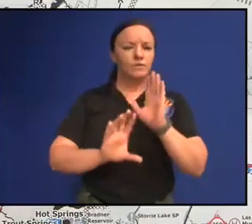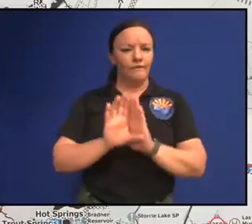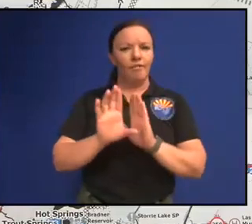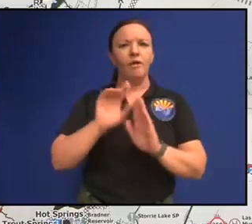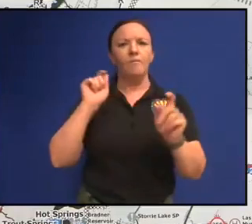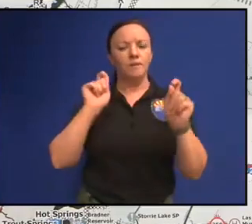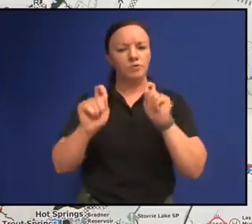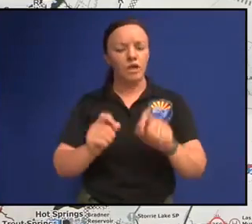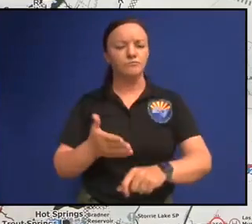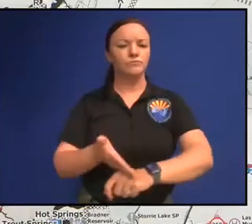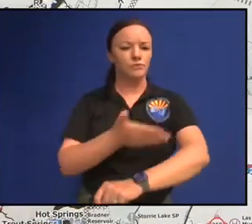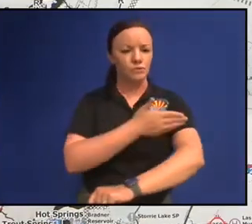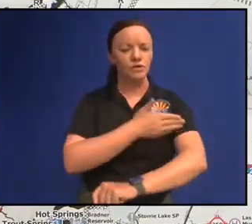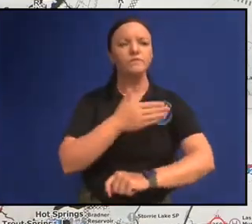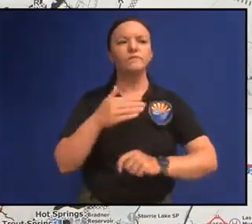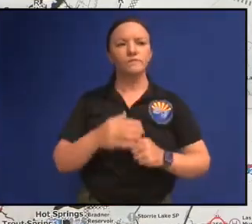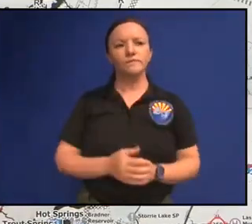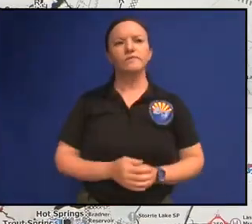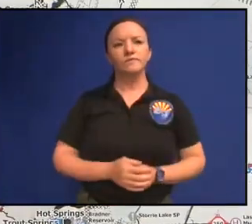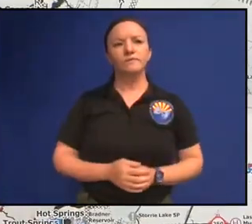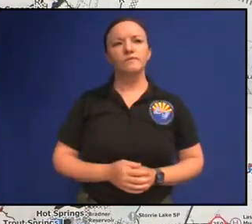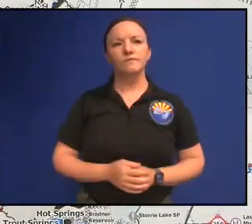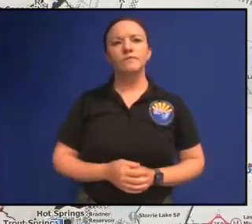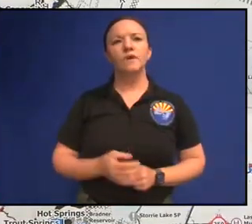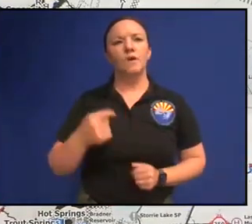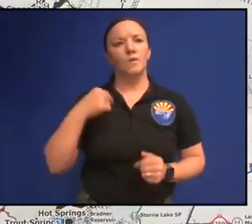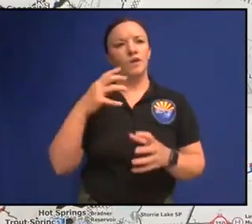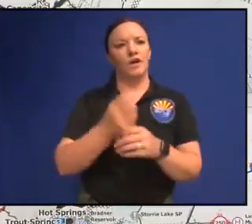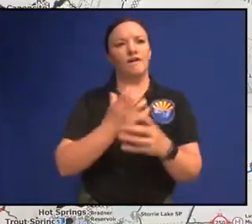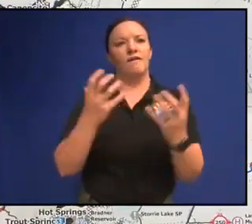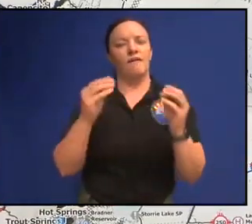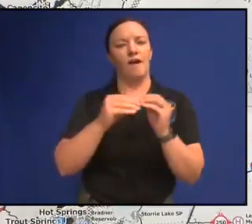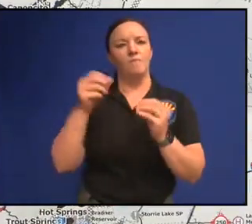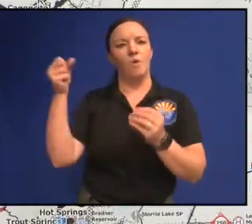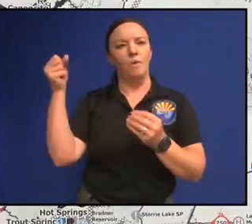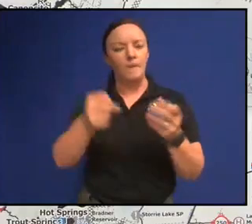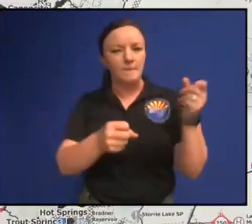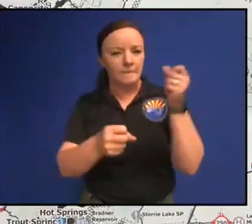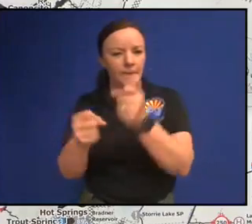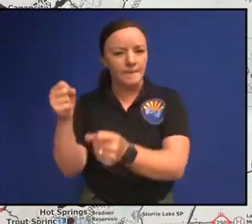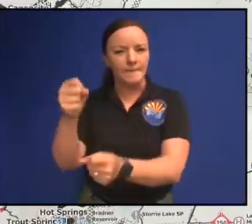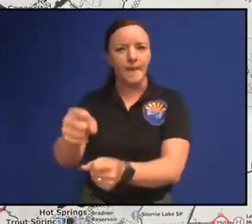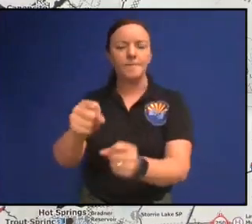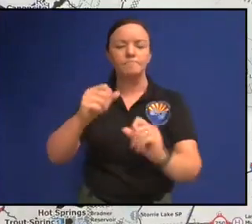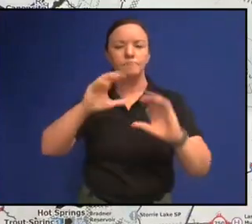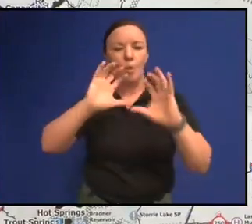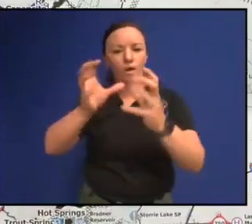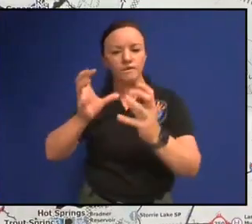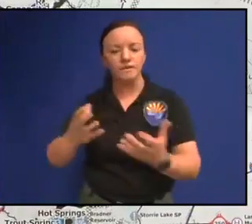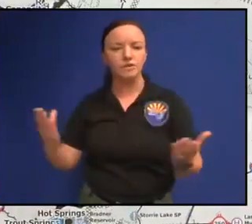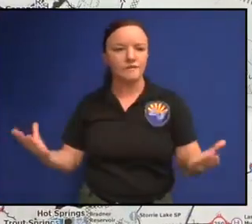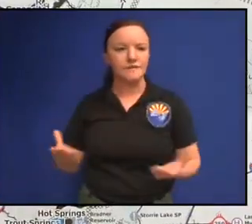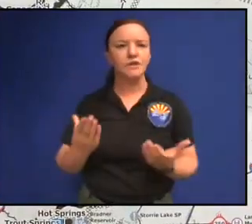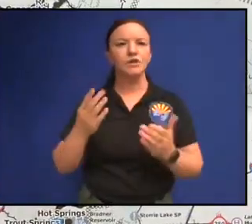GROUND, A LOT MORE RESOURCES. WE HAVE BEEN -- WE GOT THE DEBRIS REMOVAL PROGRAM GOING, AS YOU HAVE BEEN